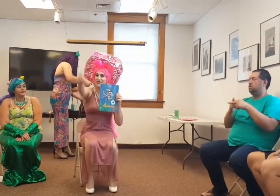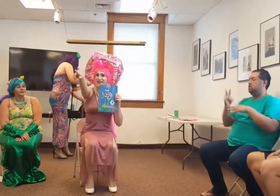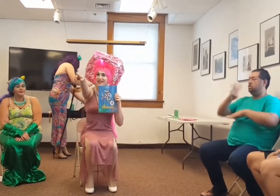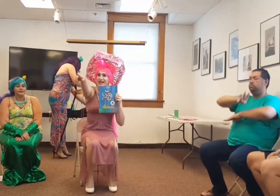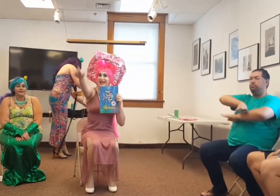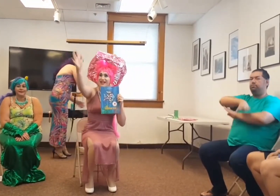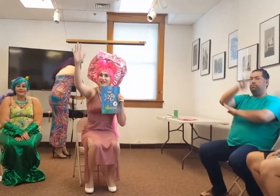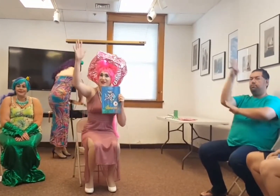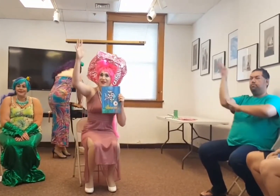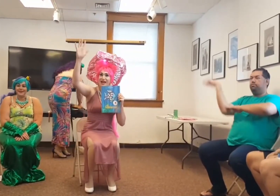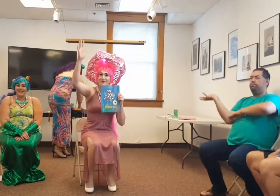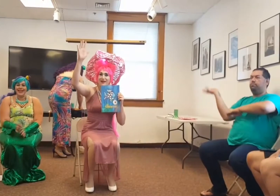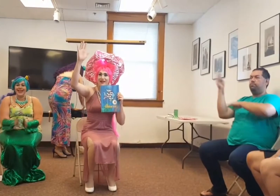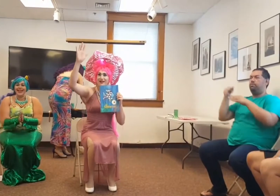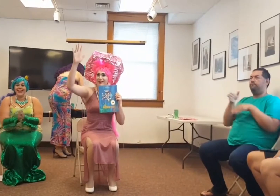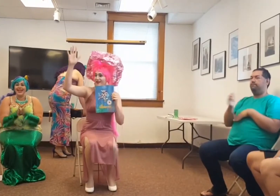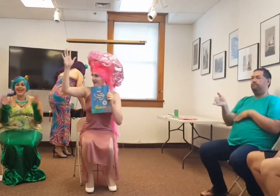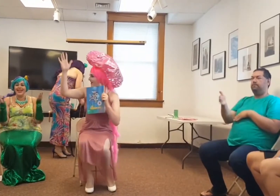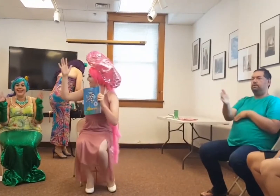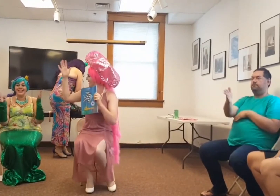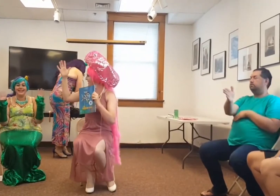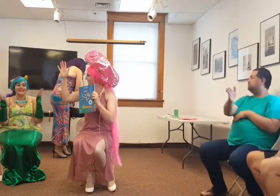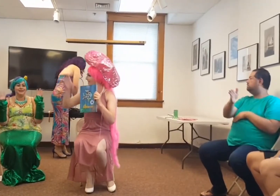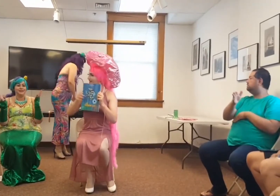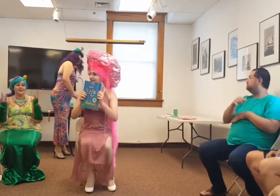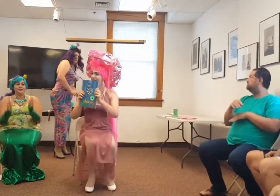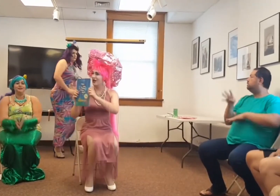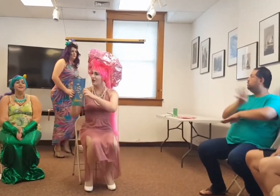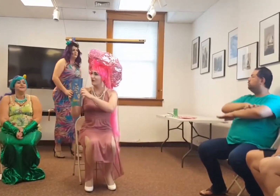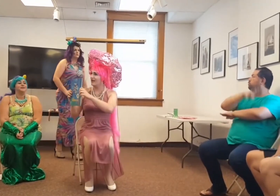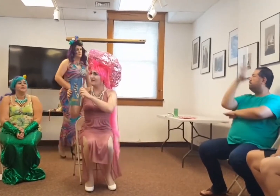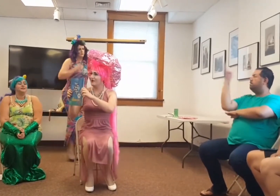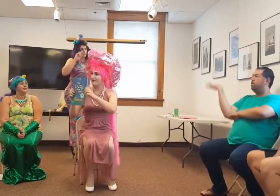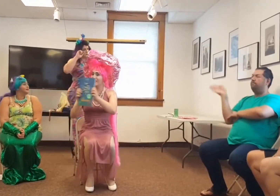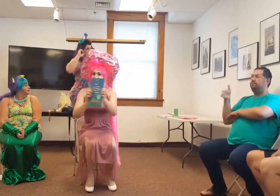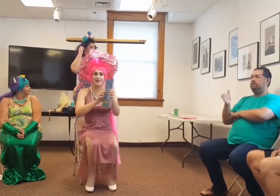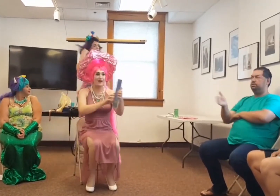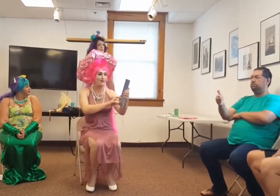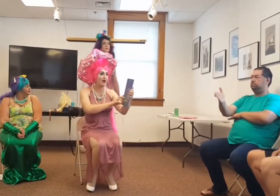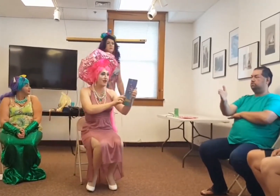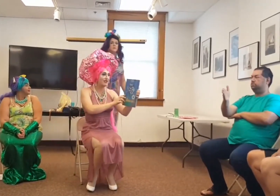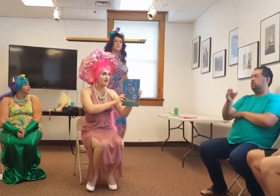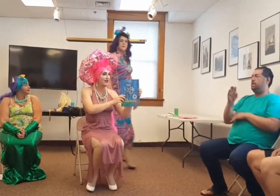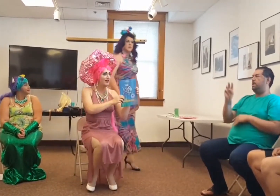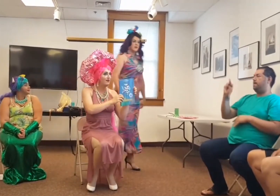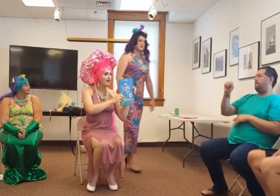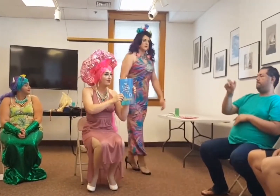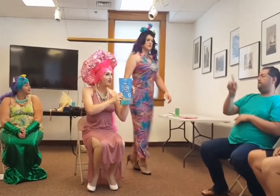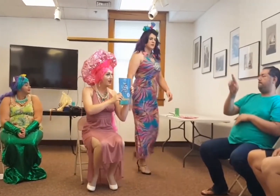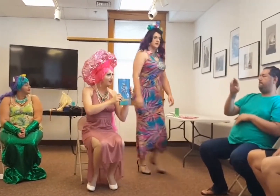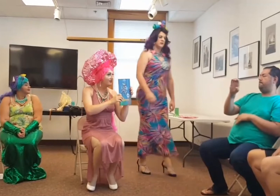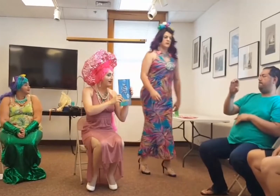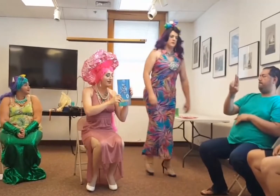They like it! They're clapping. It's called The Rainbow Fish it's by Marcus Pfister. Feister?